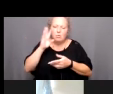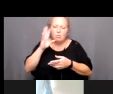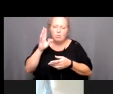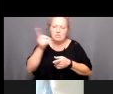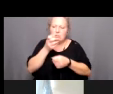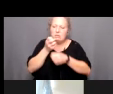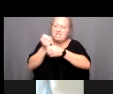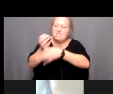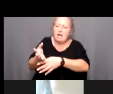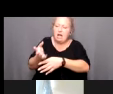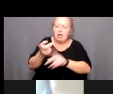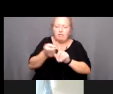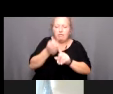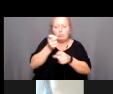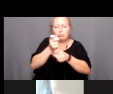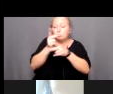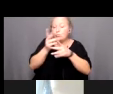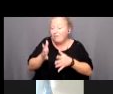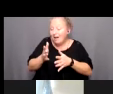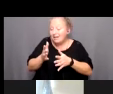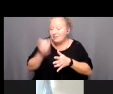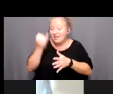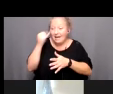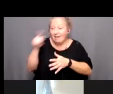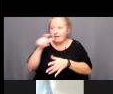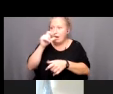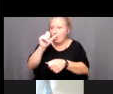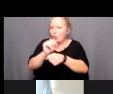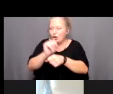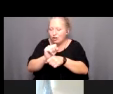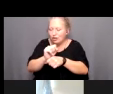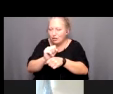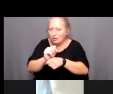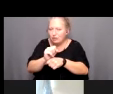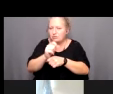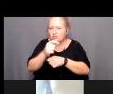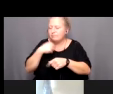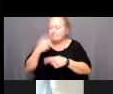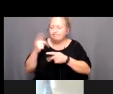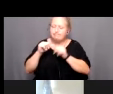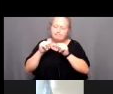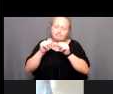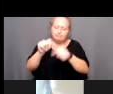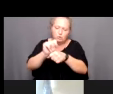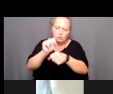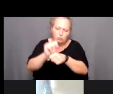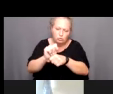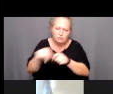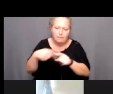working and then we went out to lunch and she still had her headache. And